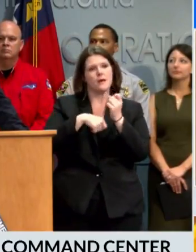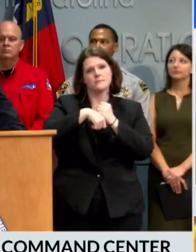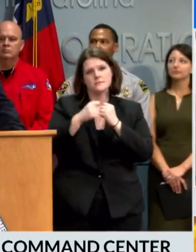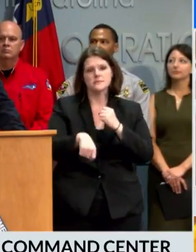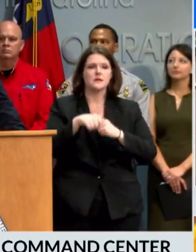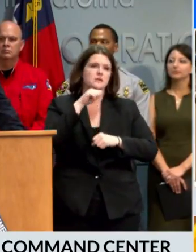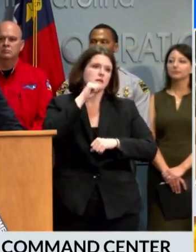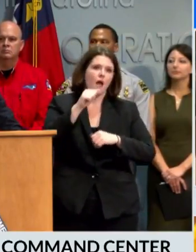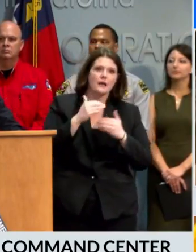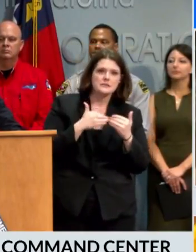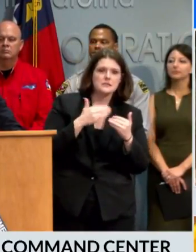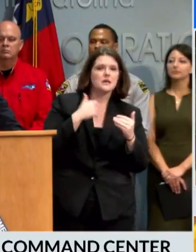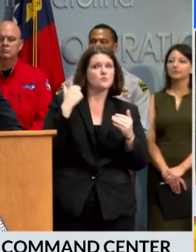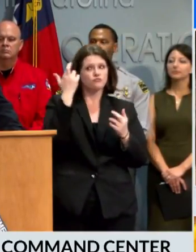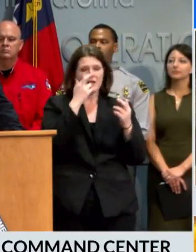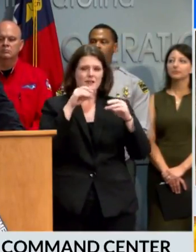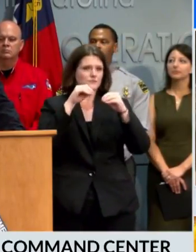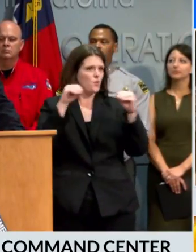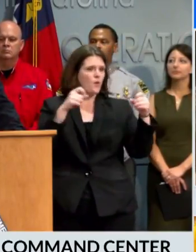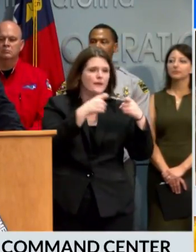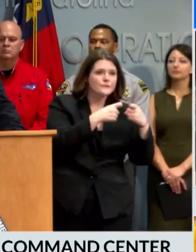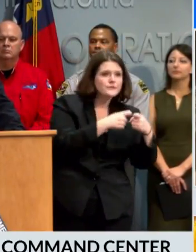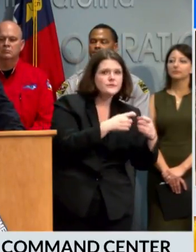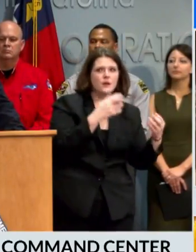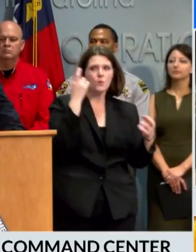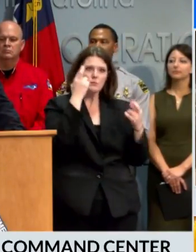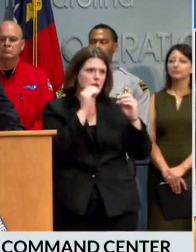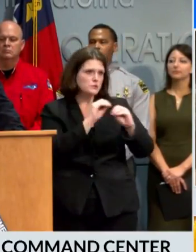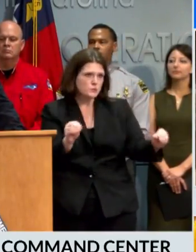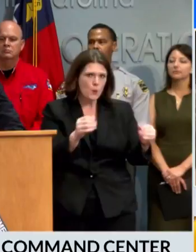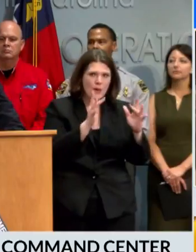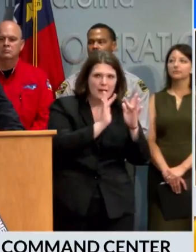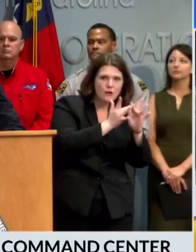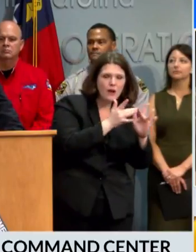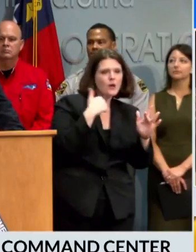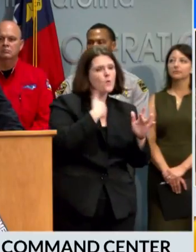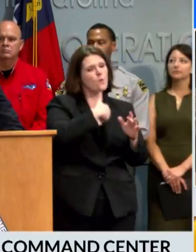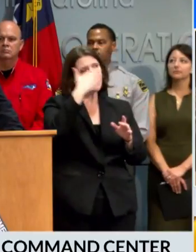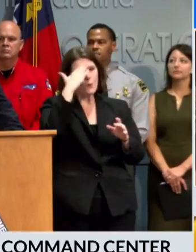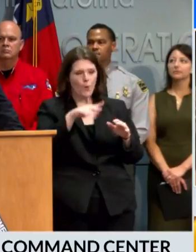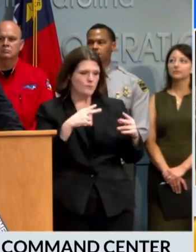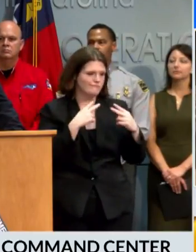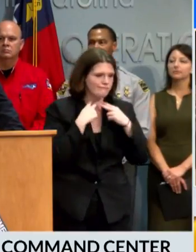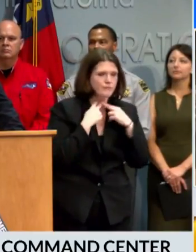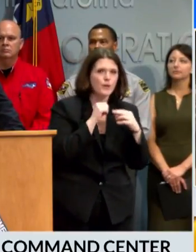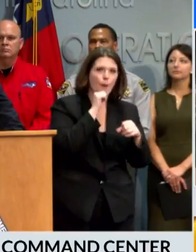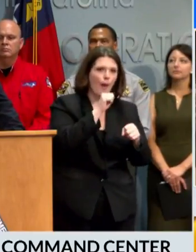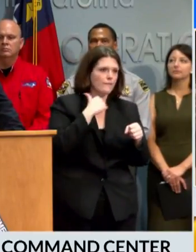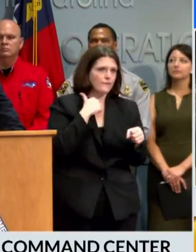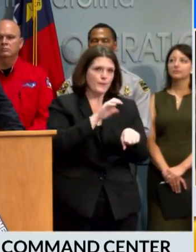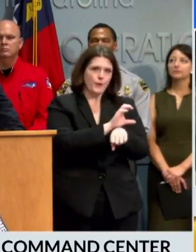PEOPLE GOING INTO THE INTERNET AND BEING ABLE TO REGISTER FOR ASSISTANCE.